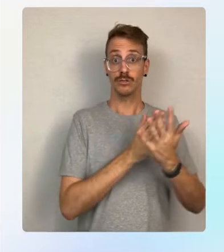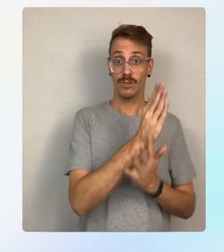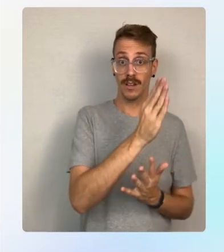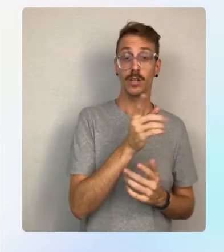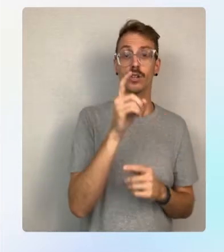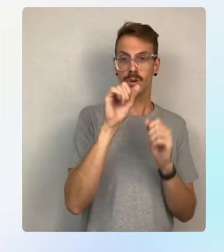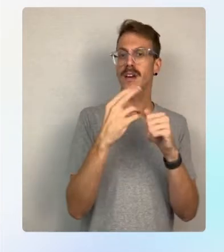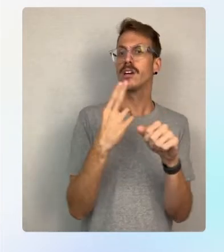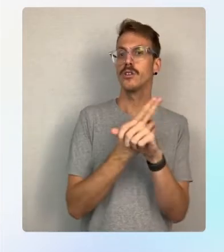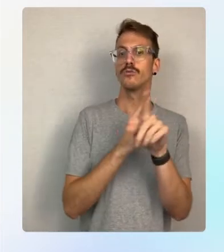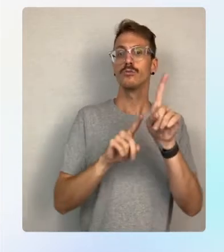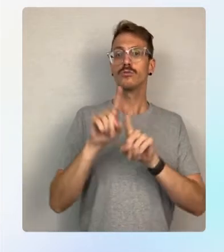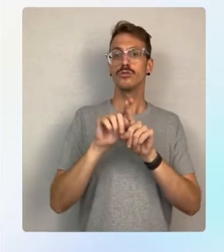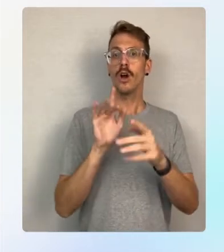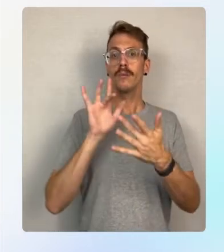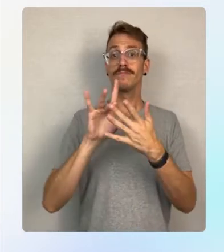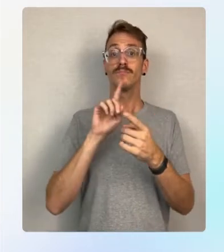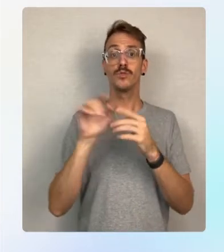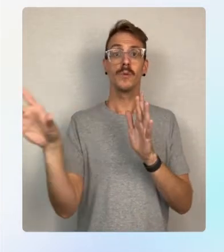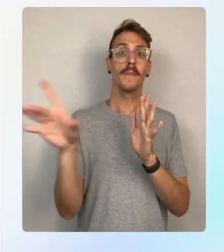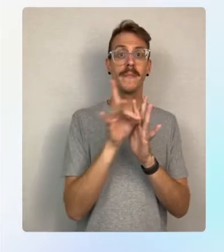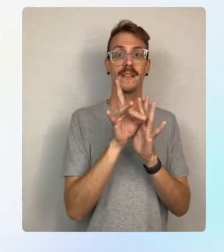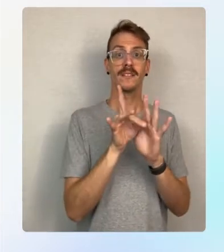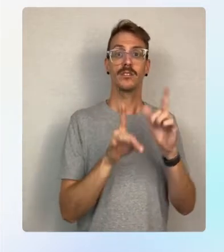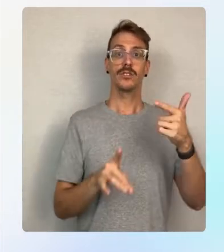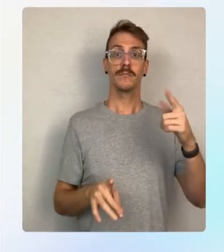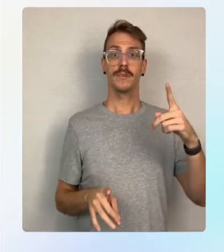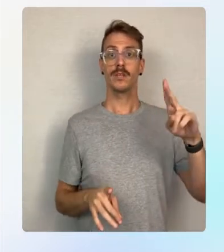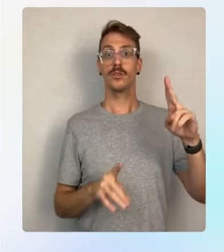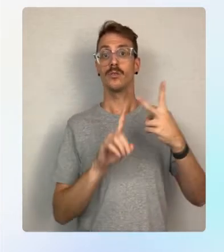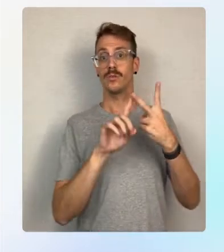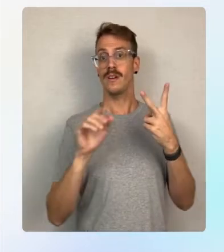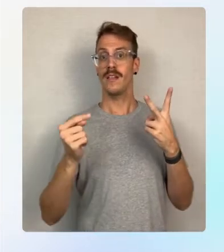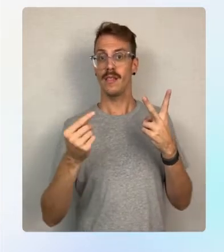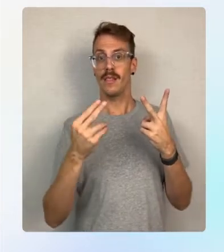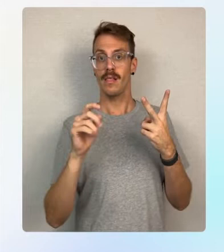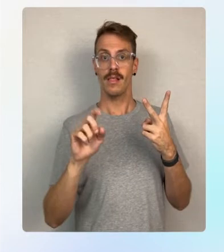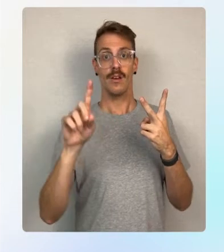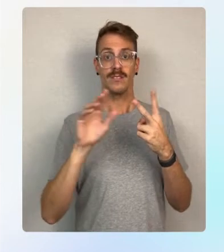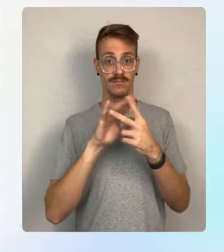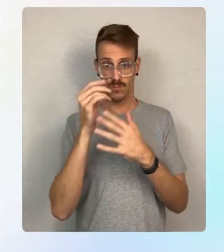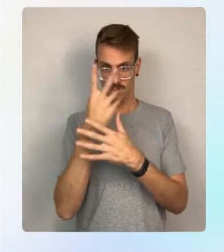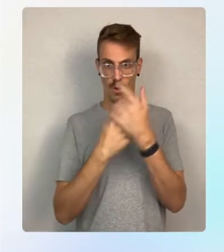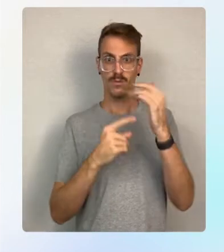You can use the star icon to pin the GPU and thread tracks to the top.